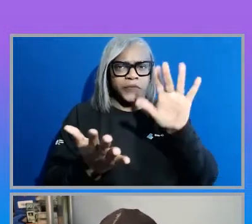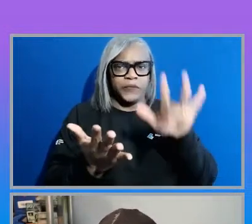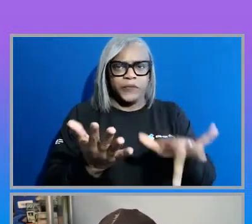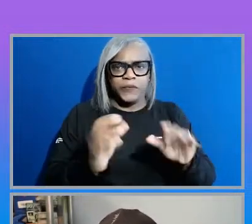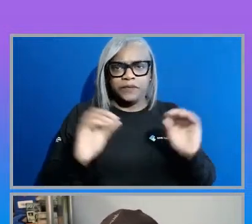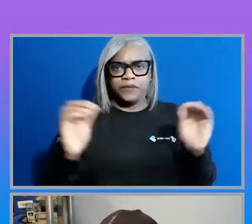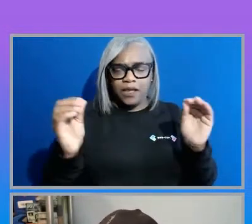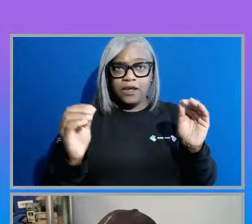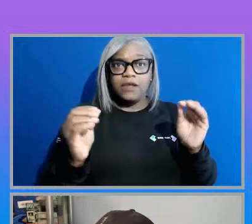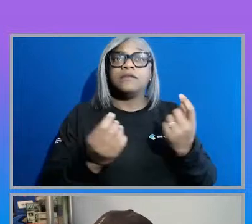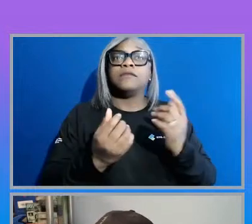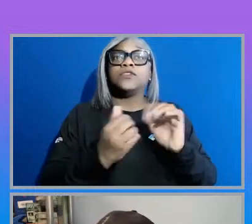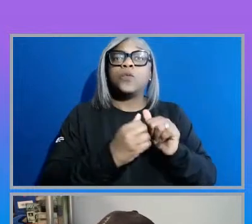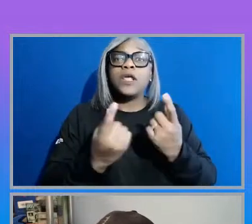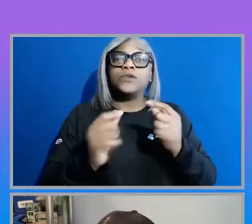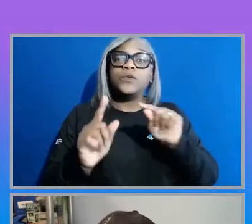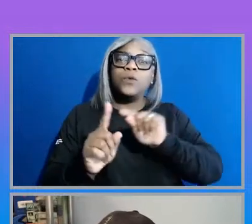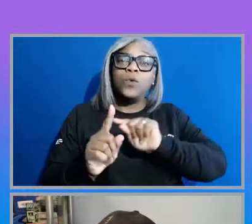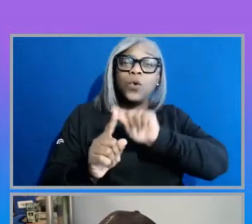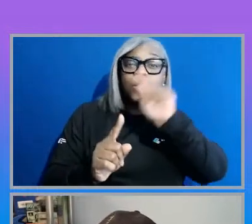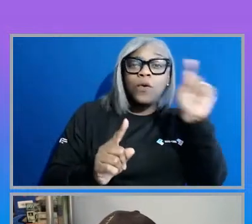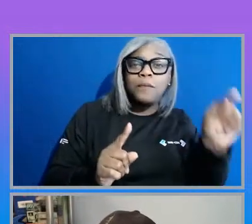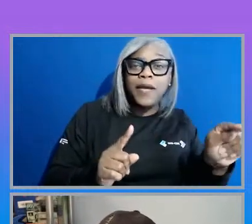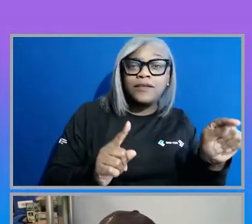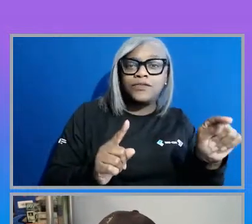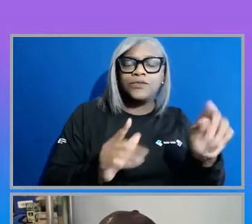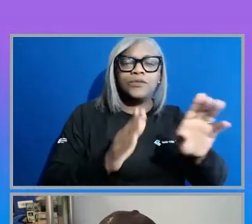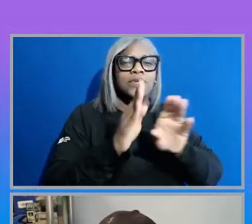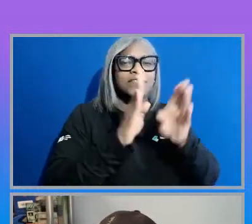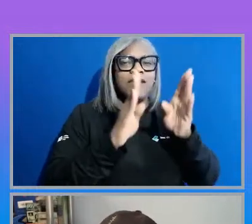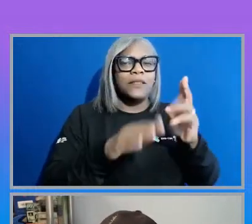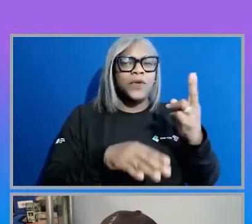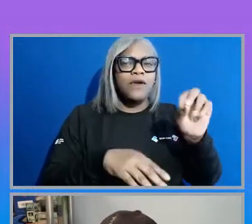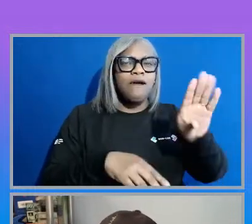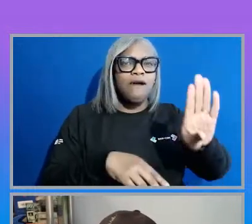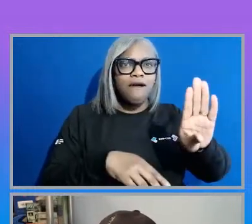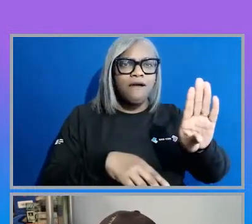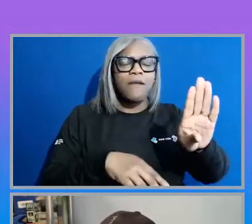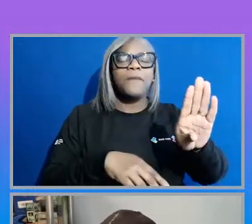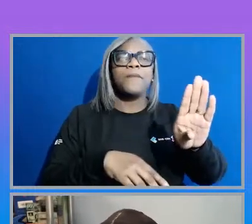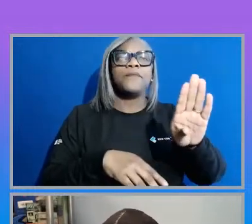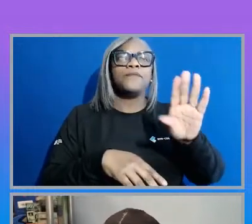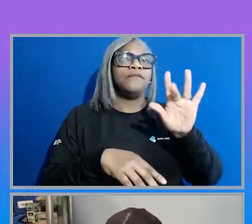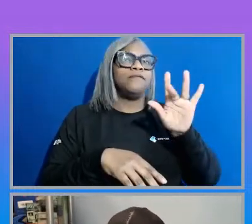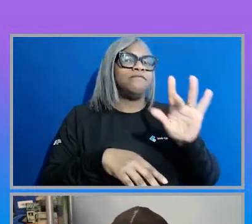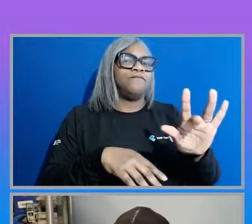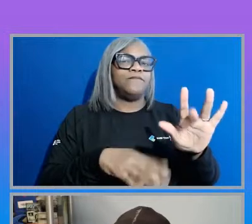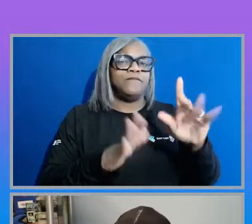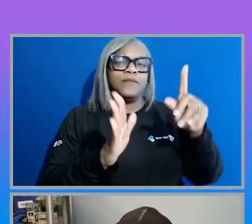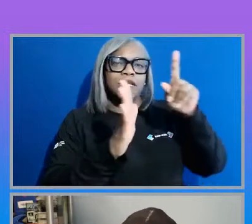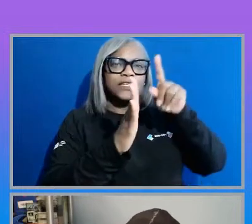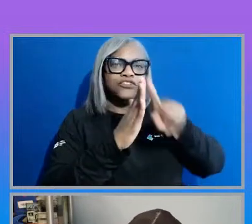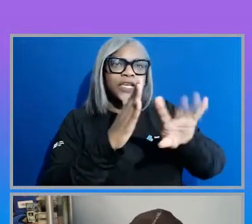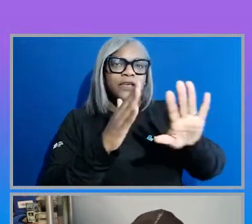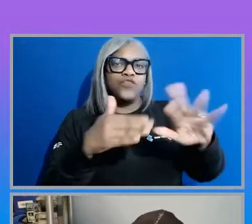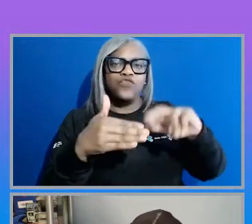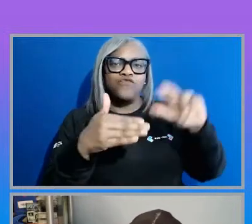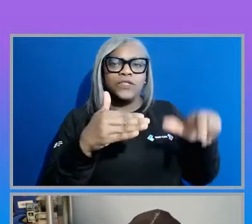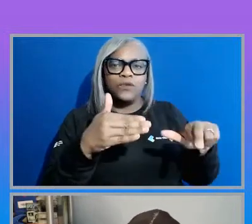that? Well, I go over back over to Developer Hub, and in this case I just say check your